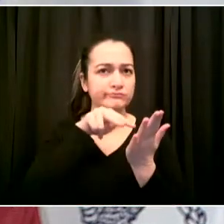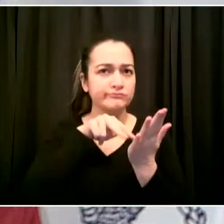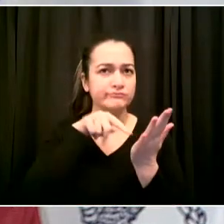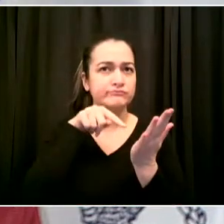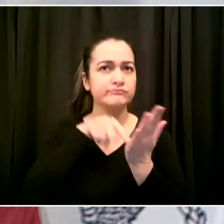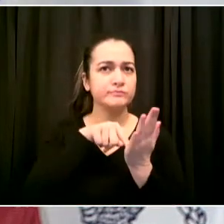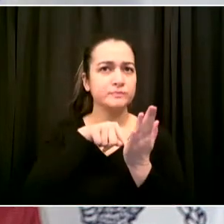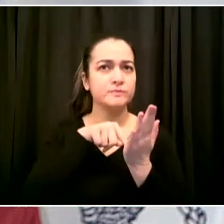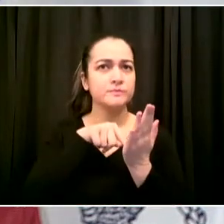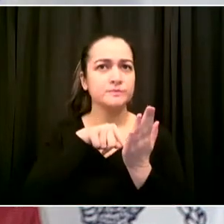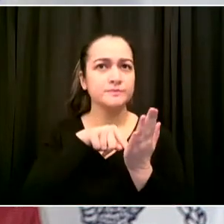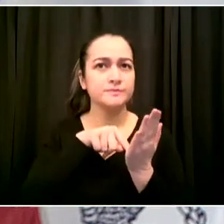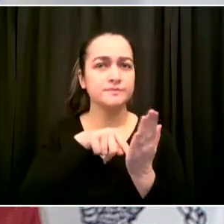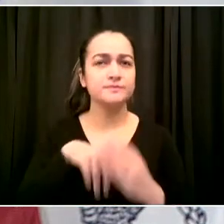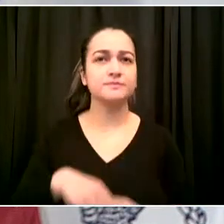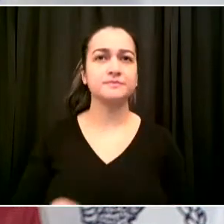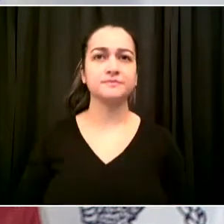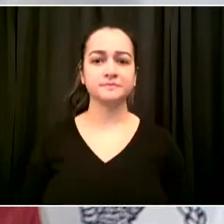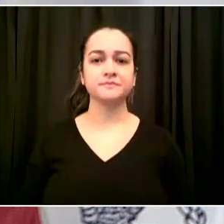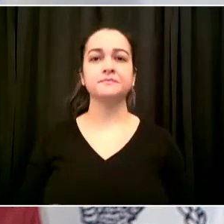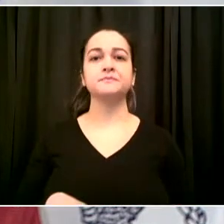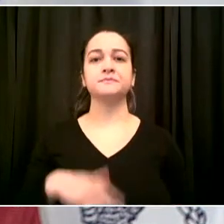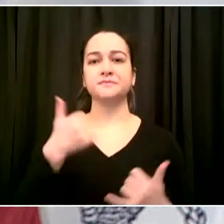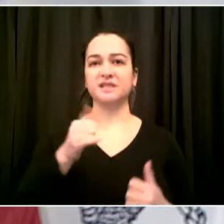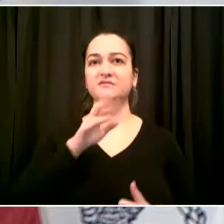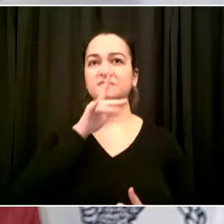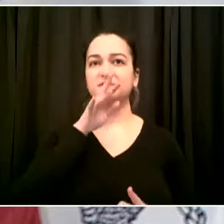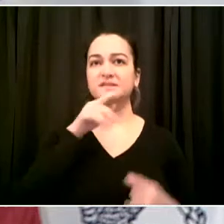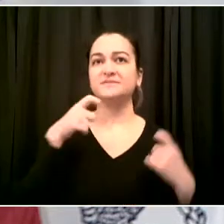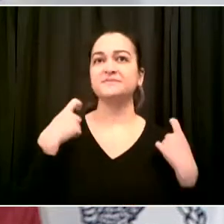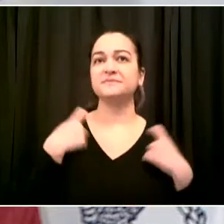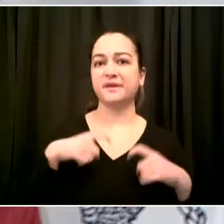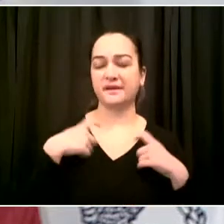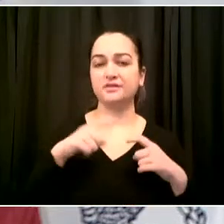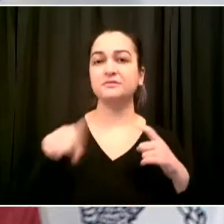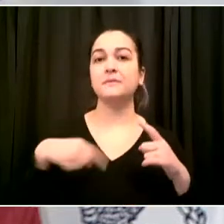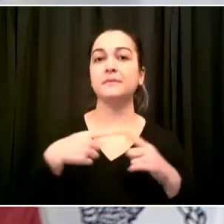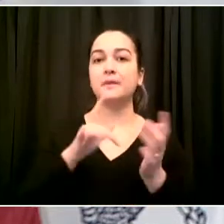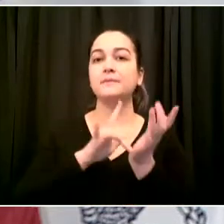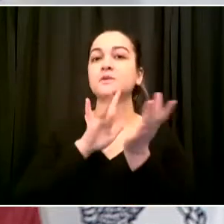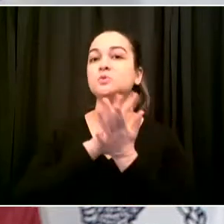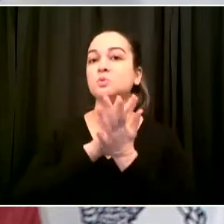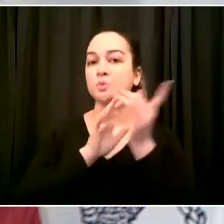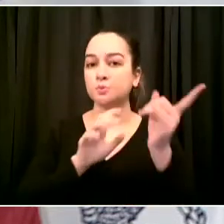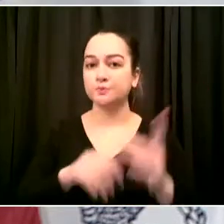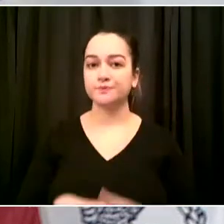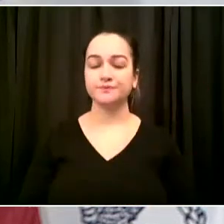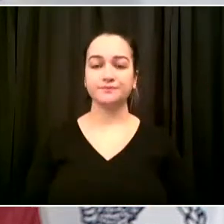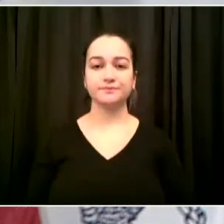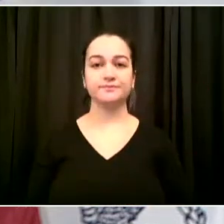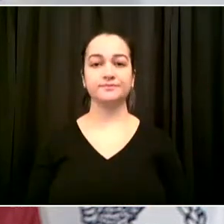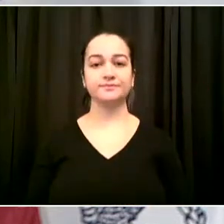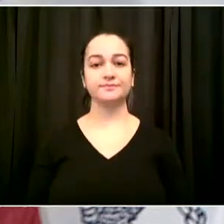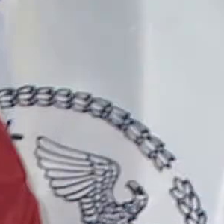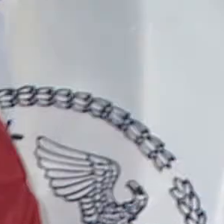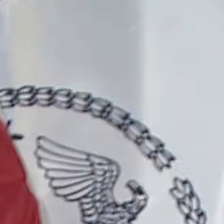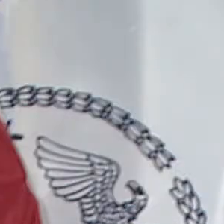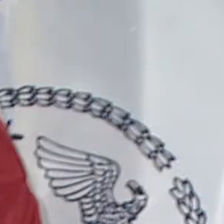JUST A MOMENT, LET ME DO FIRST, SPAPASHNI FOR TODAY AND THIS GOES BACK TO THE TOPIC I STARTED